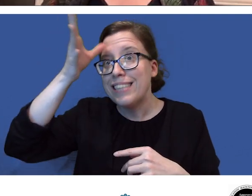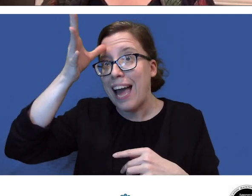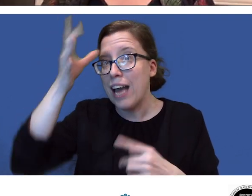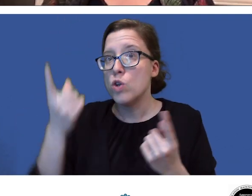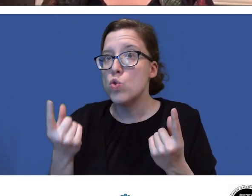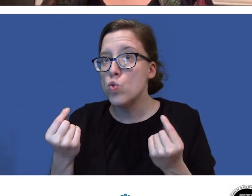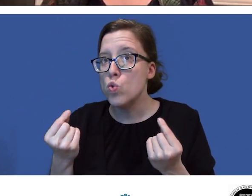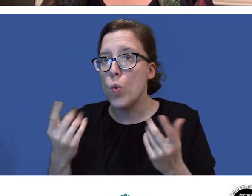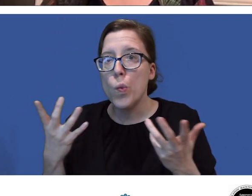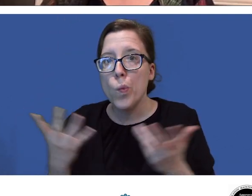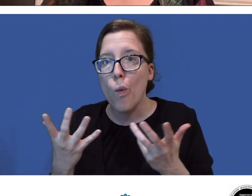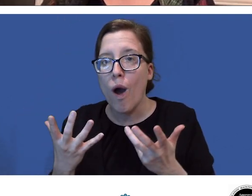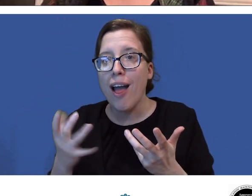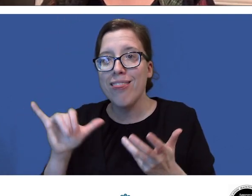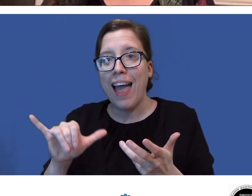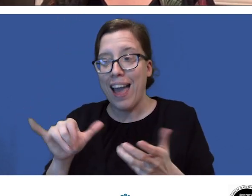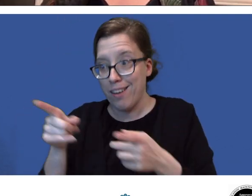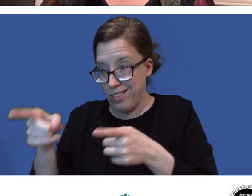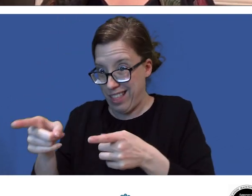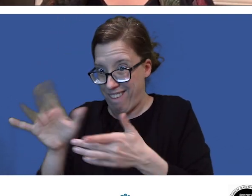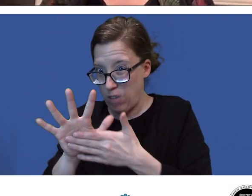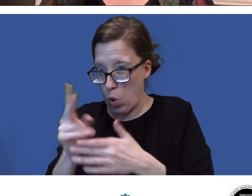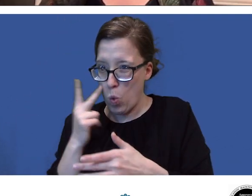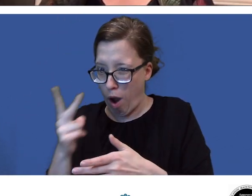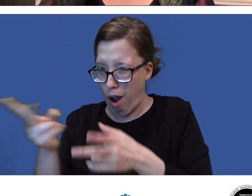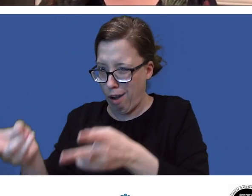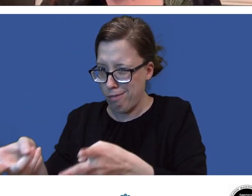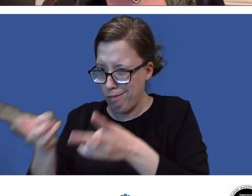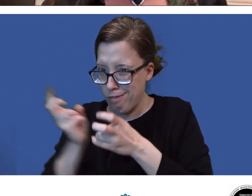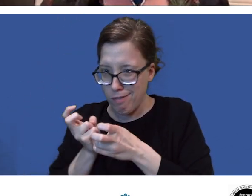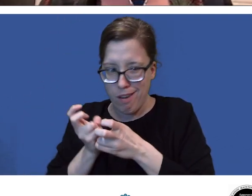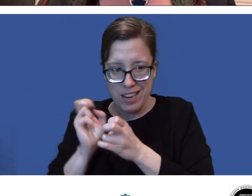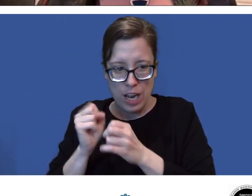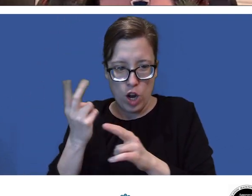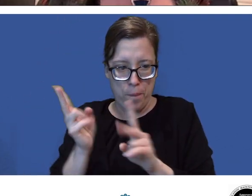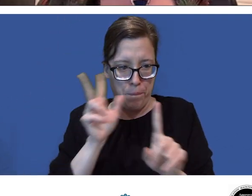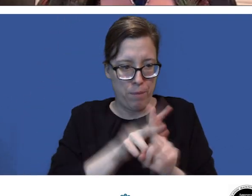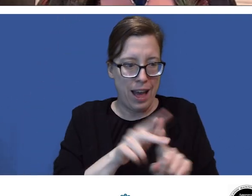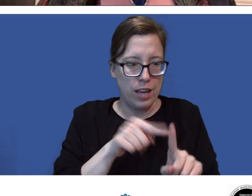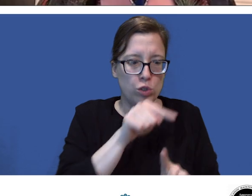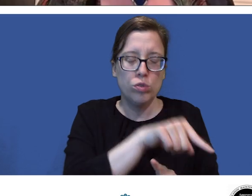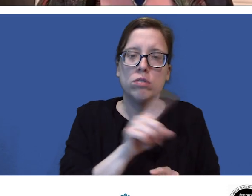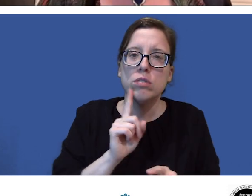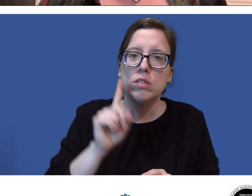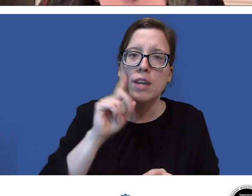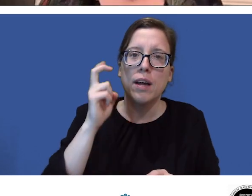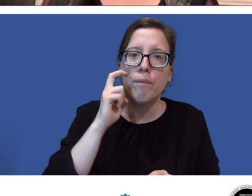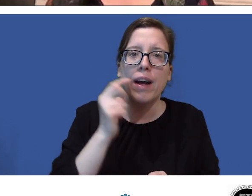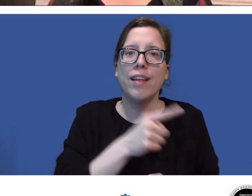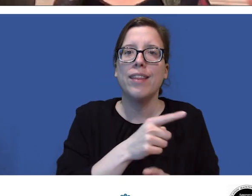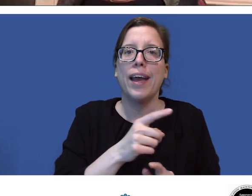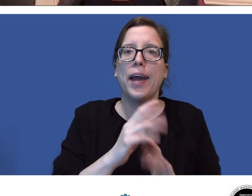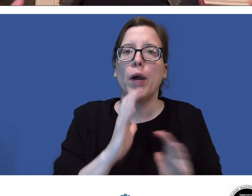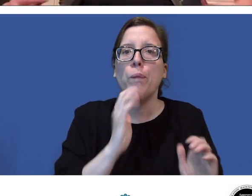that you saw dad do that we can do when we work with kids with deafblindness who